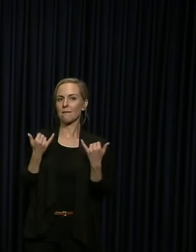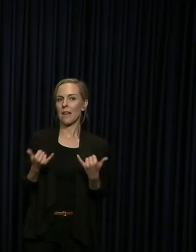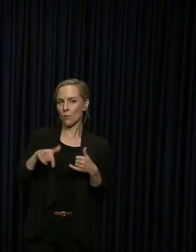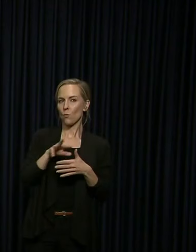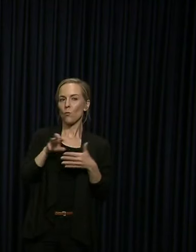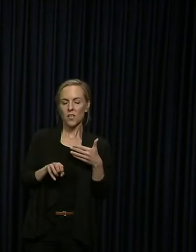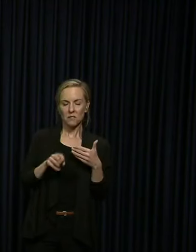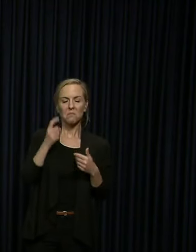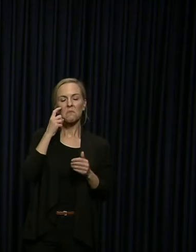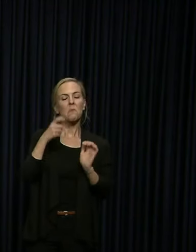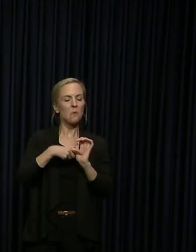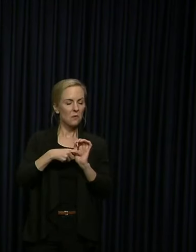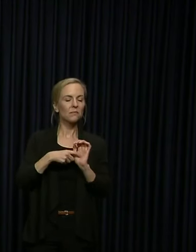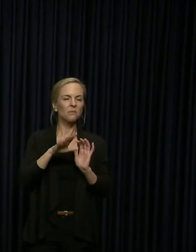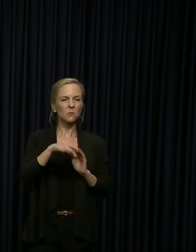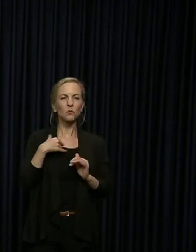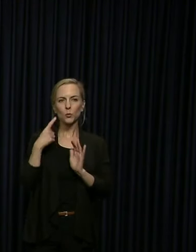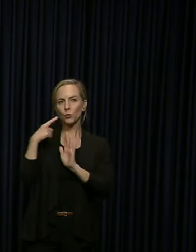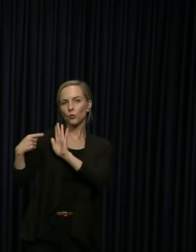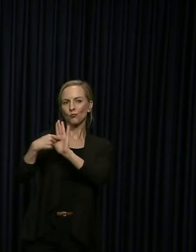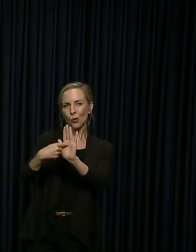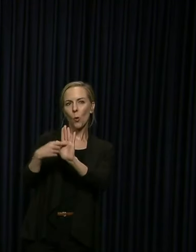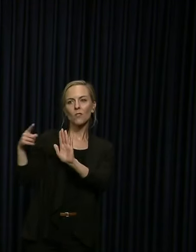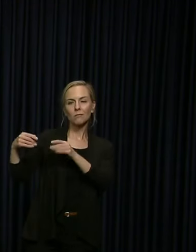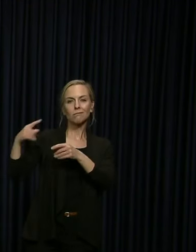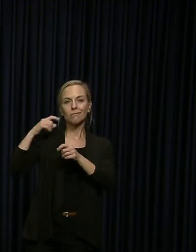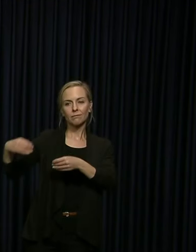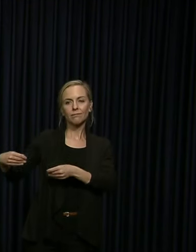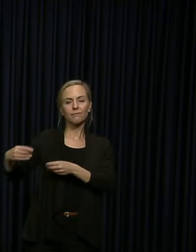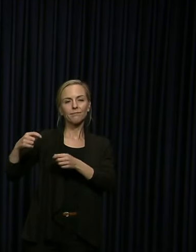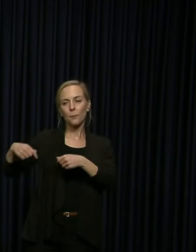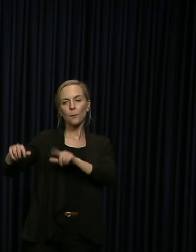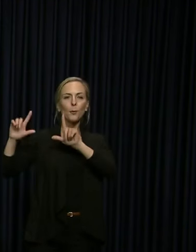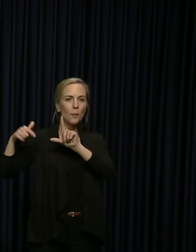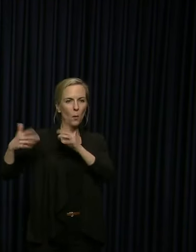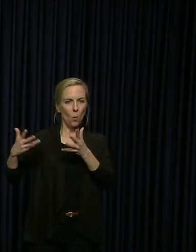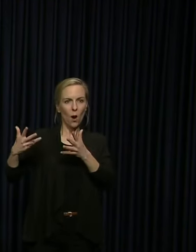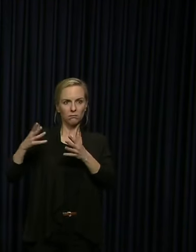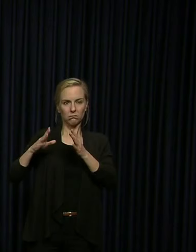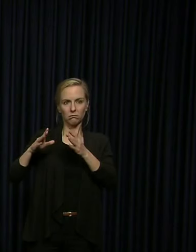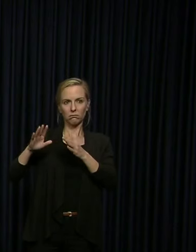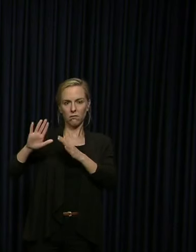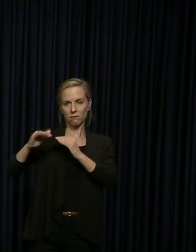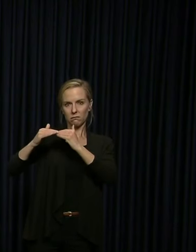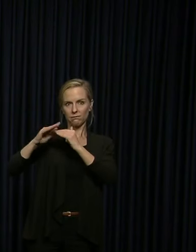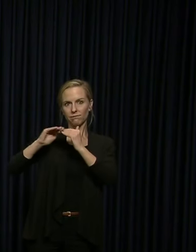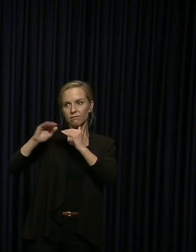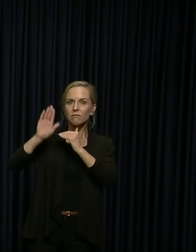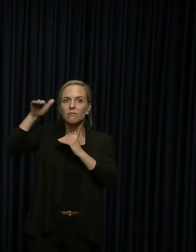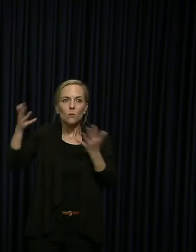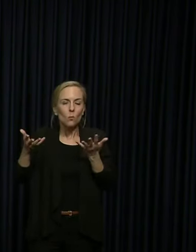REDUCING YOUR CONTACTS. AVOID CROWDS AND GATHERING.